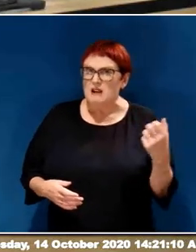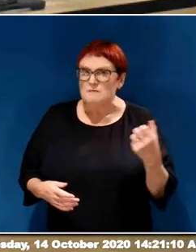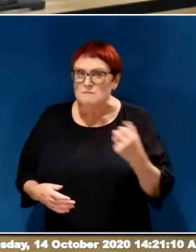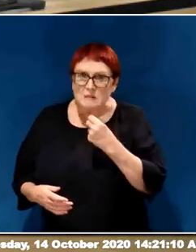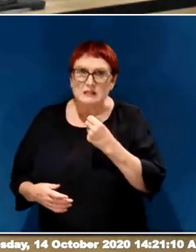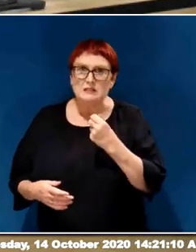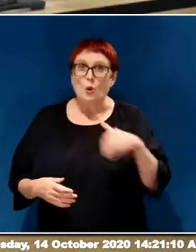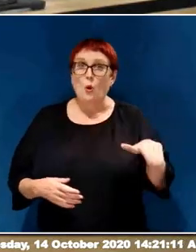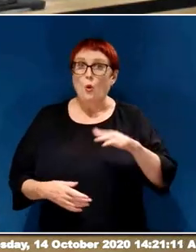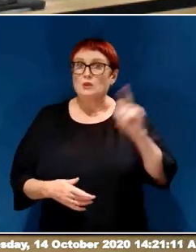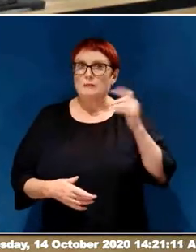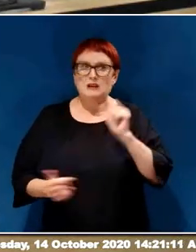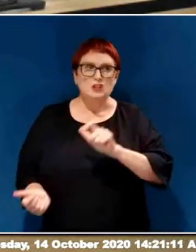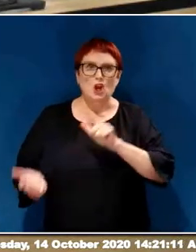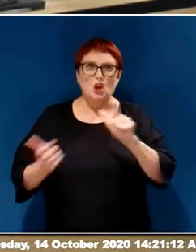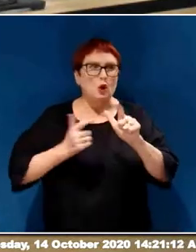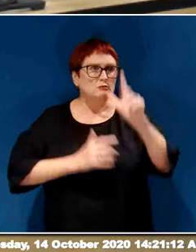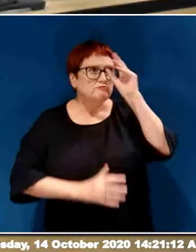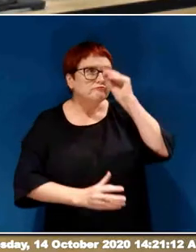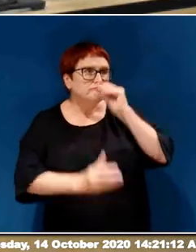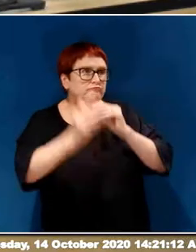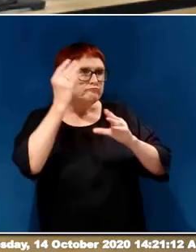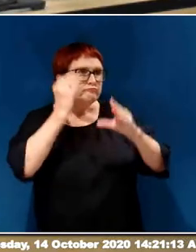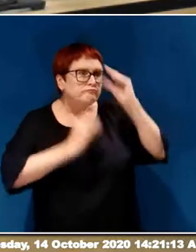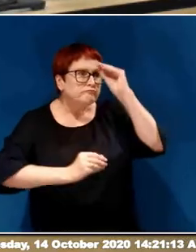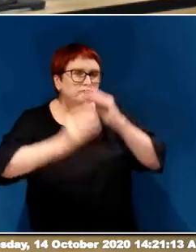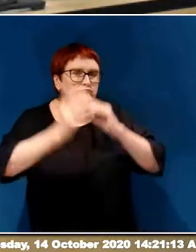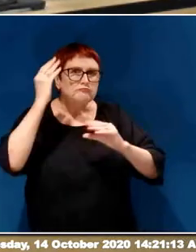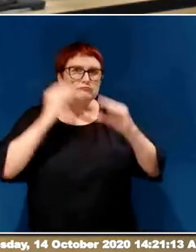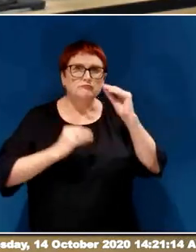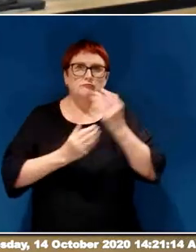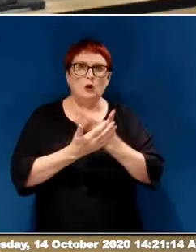implementing adjustments for students with disability.